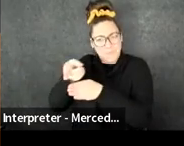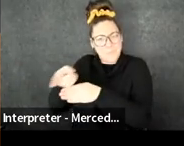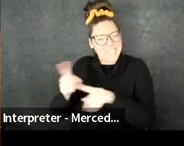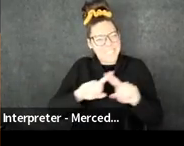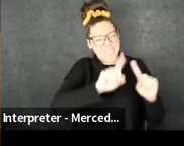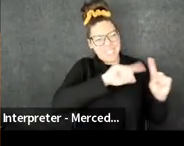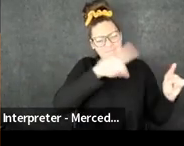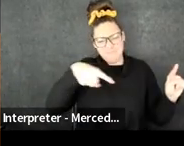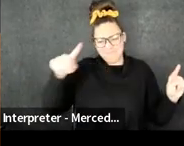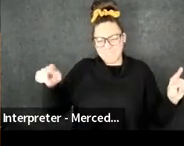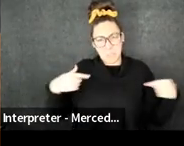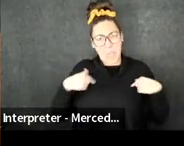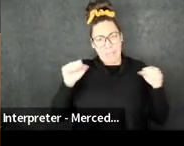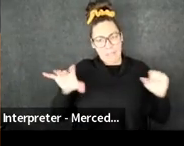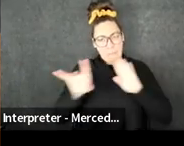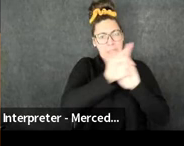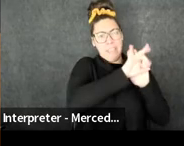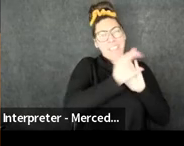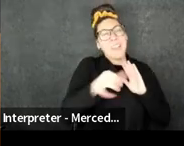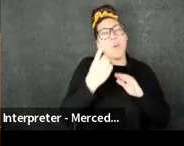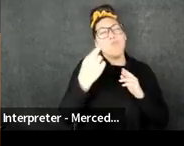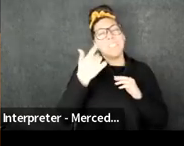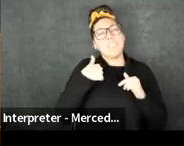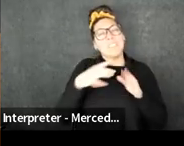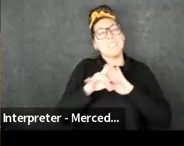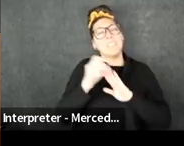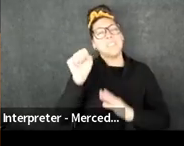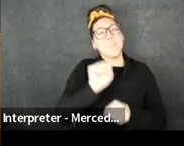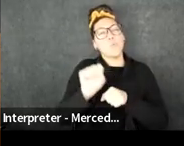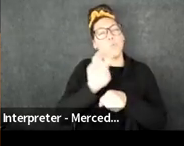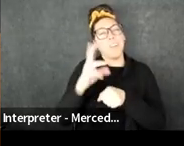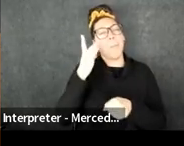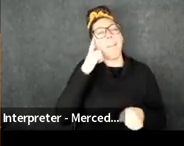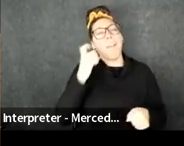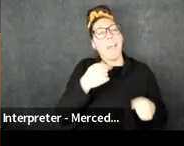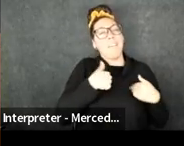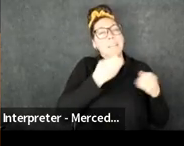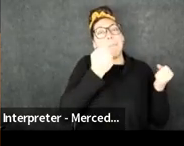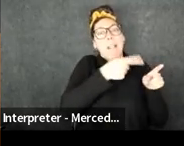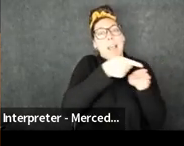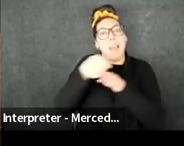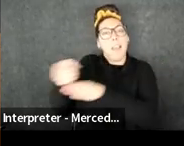and which is another reason why I chose social work. And I'm just grateful for the help that I have received from